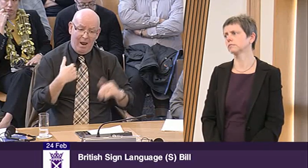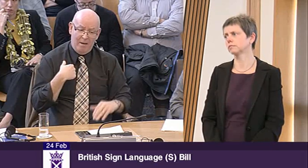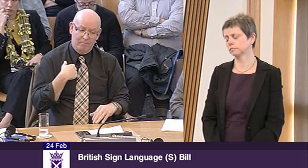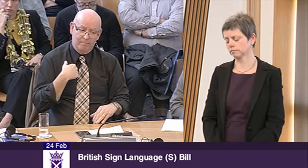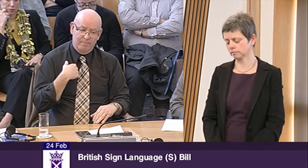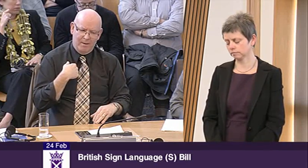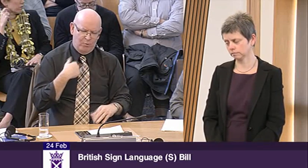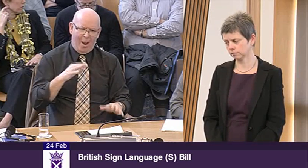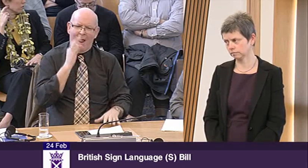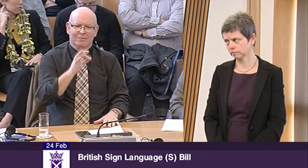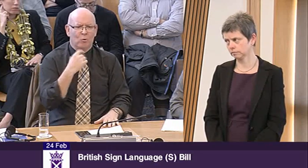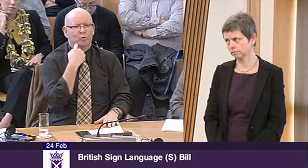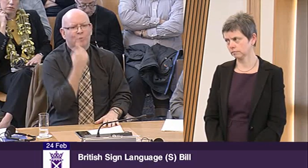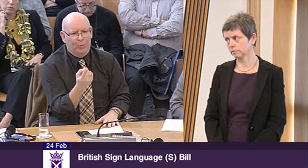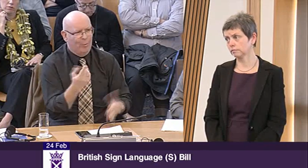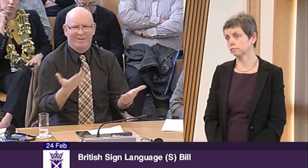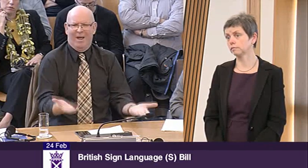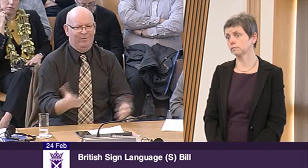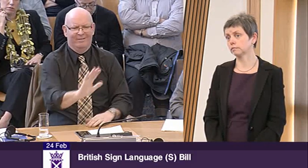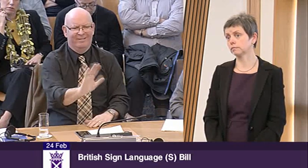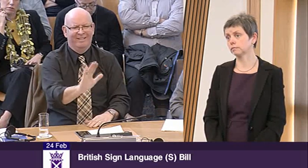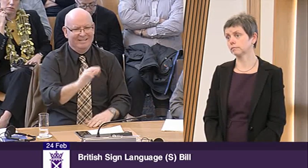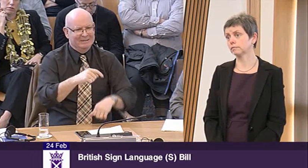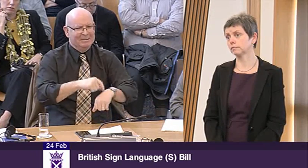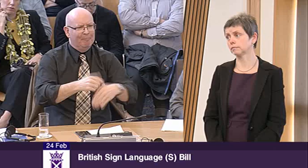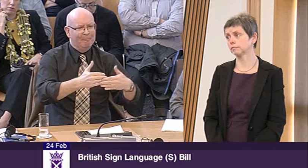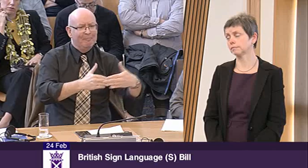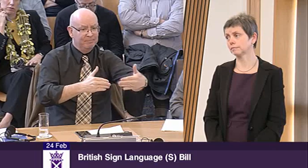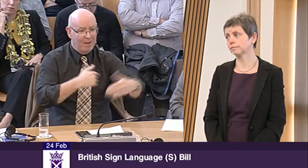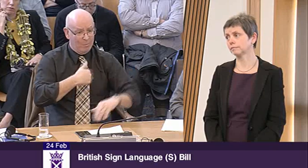and so on, so one could say that it is only fair that BSL is also given resources.